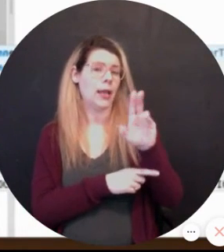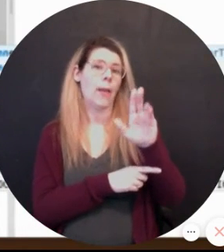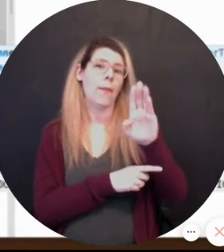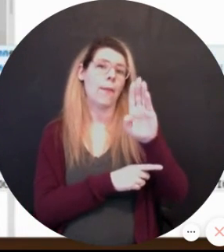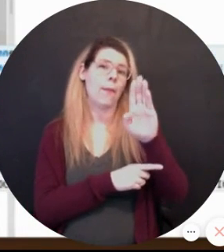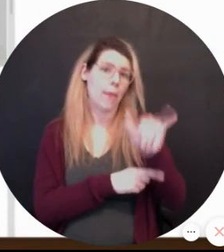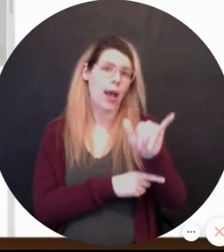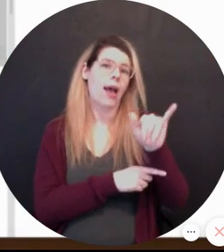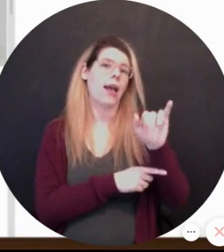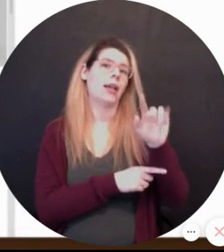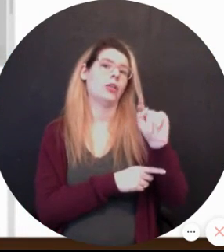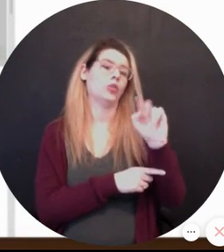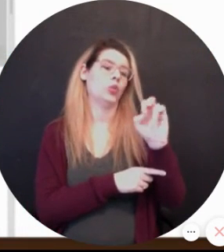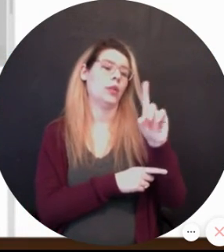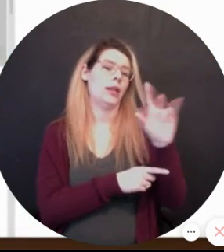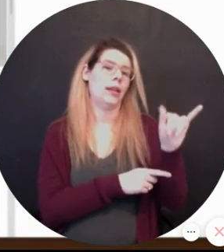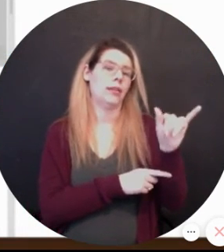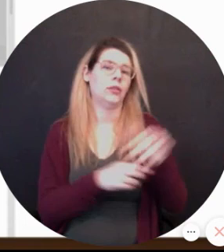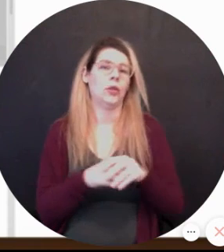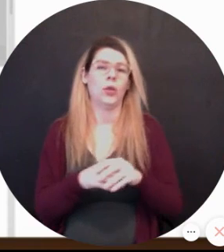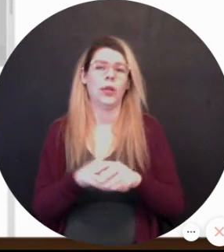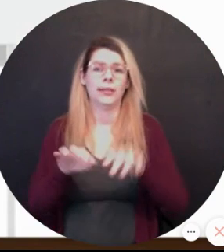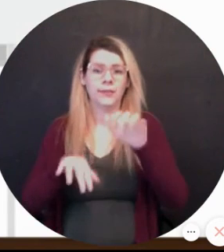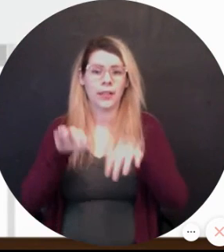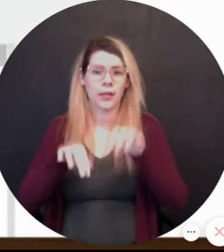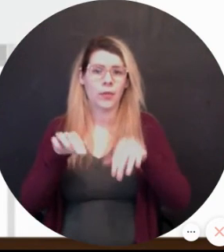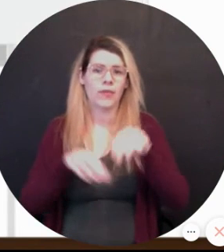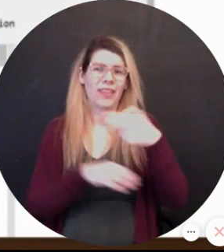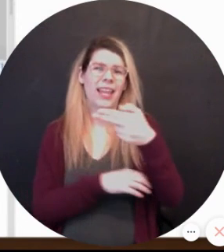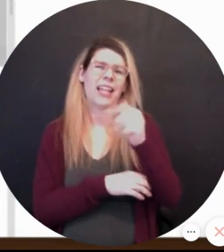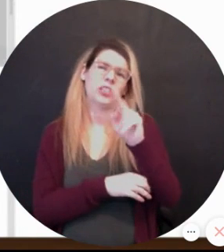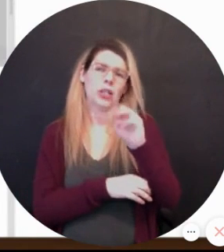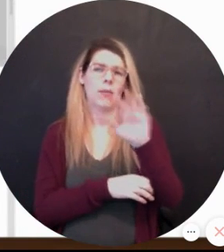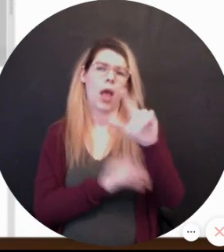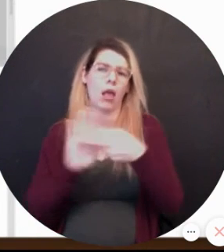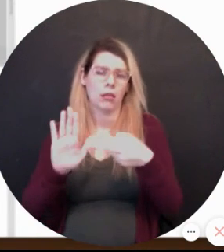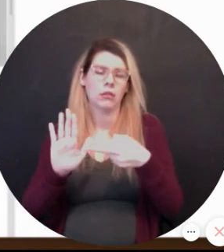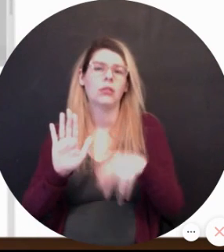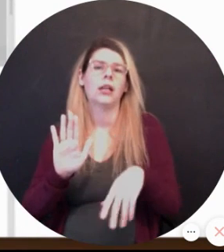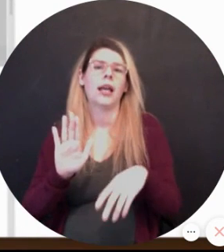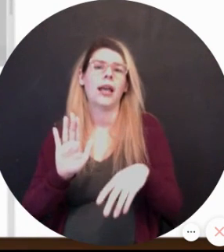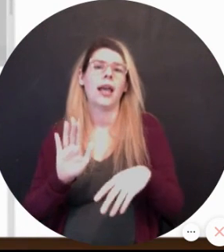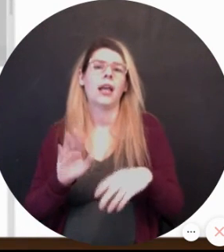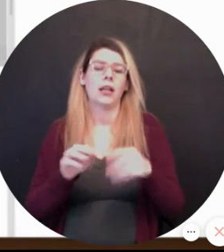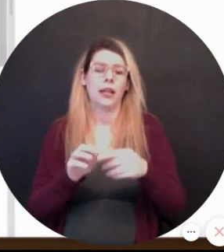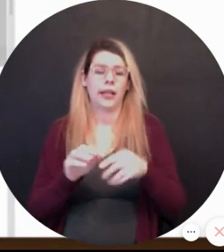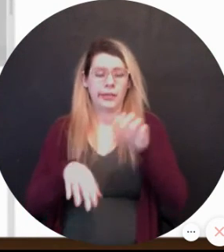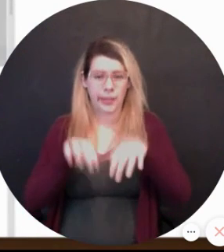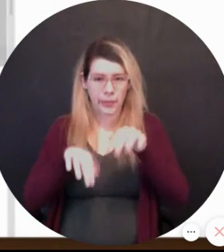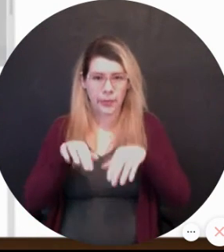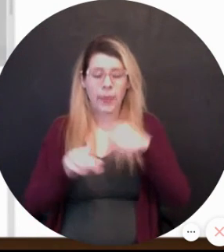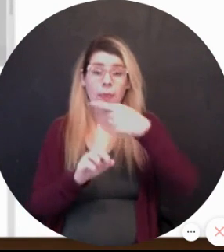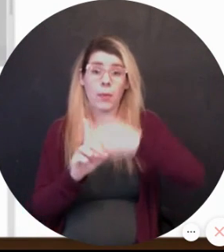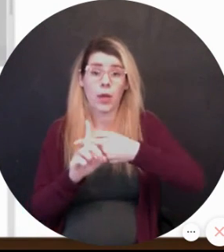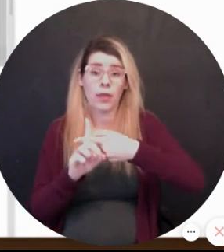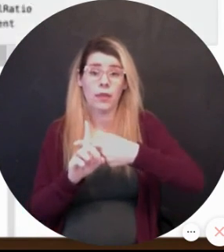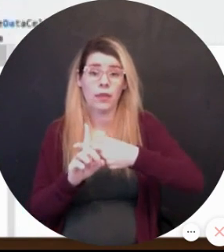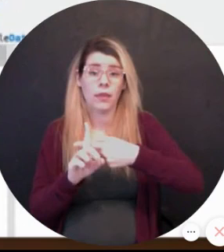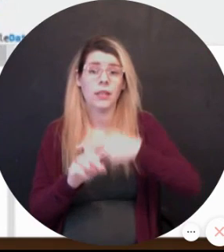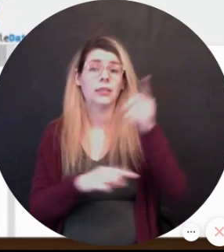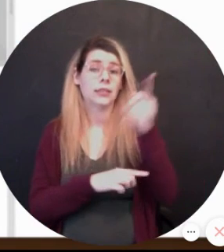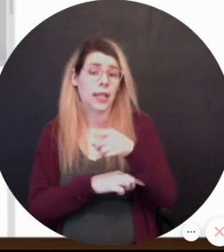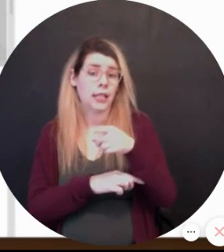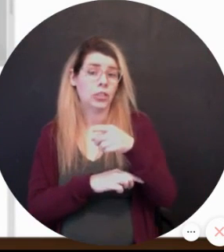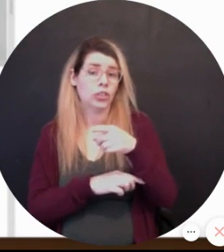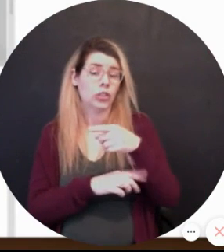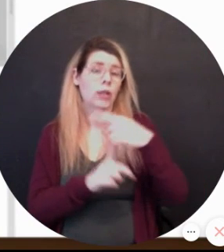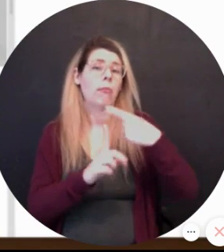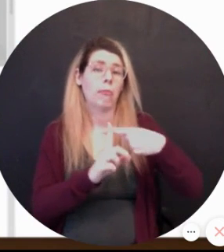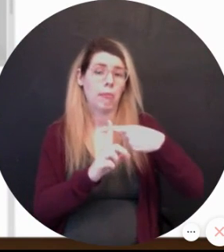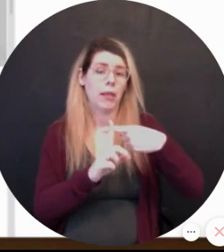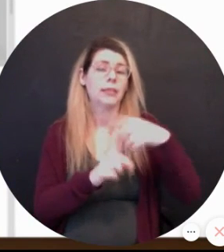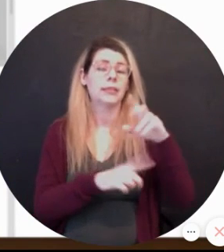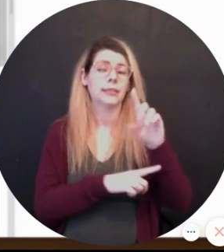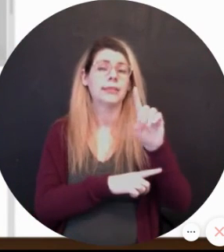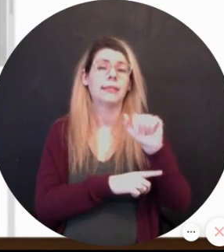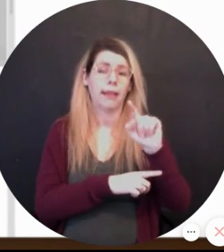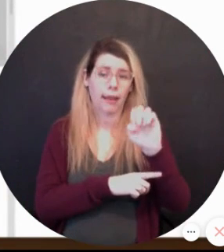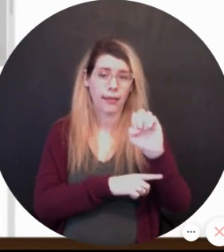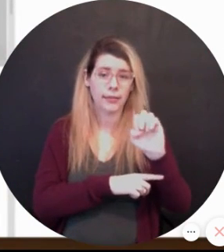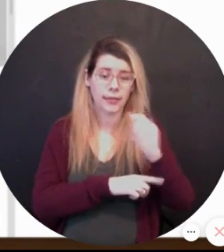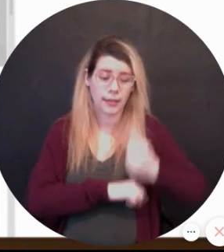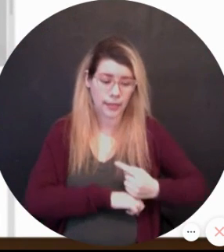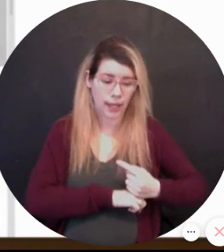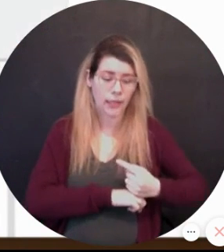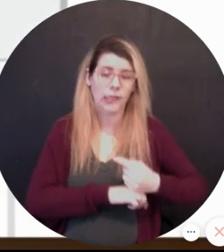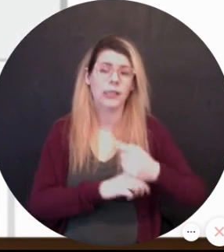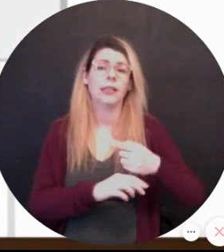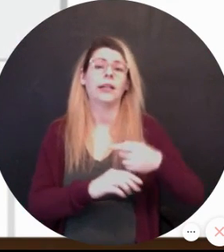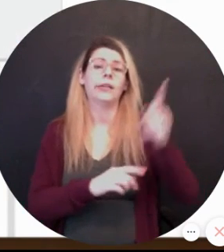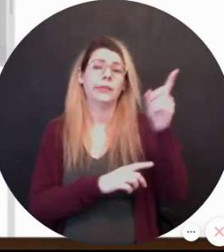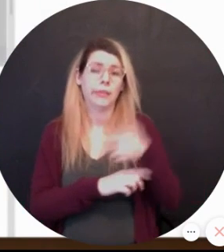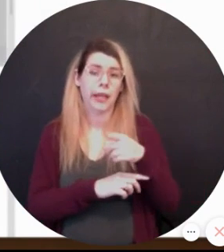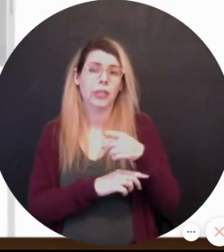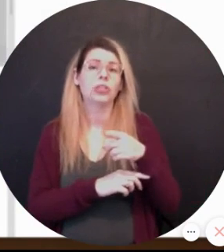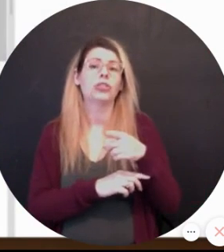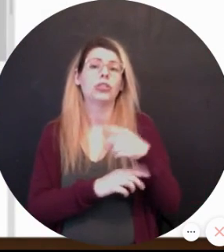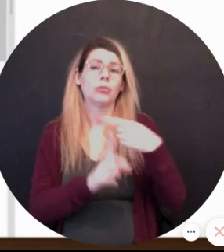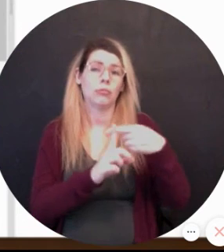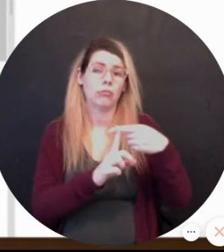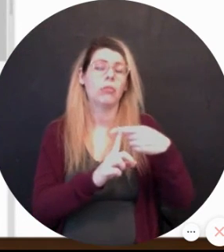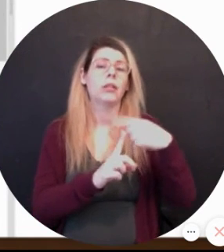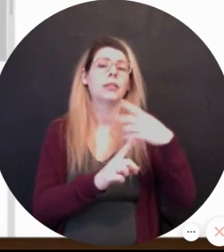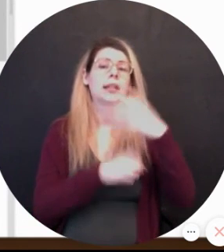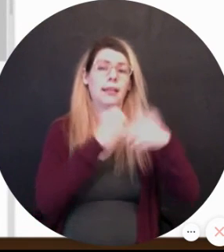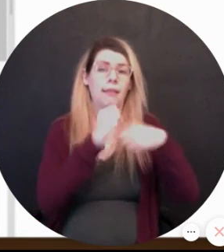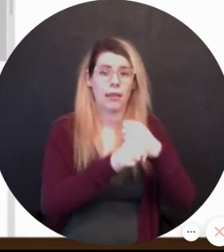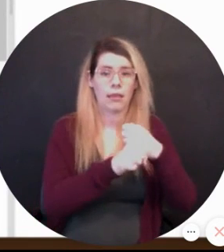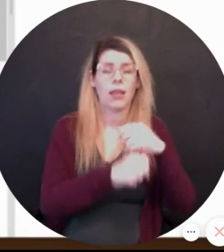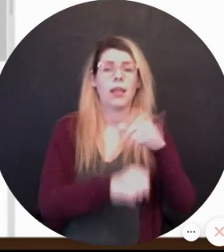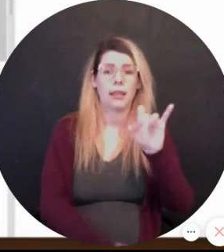our HTML and we're going to fill it in with = month + "/" + date + year; Notice now, it